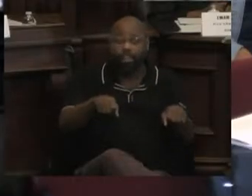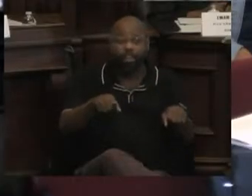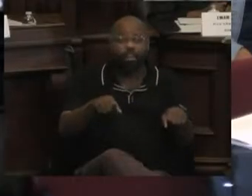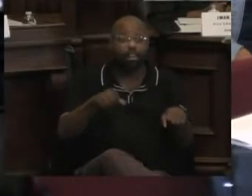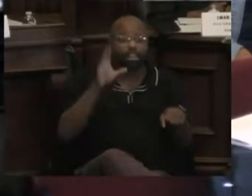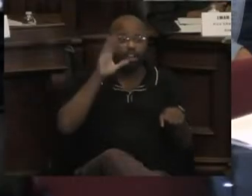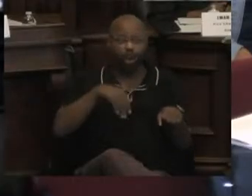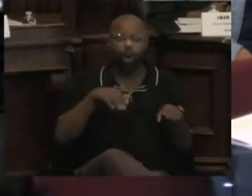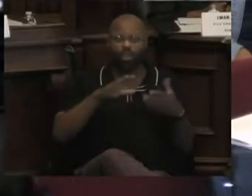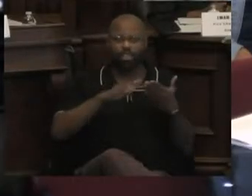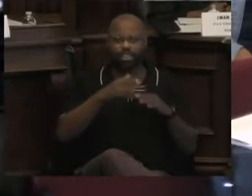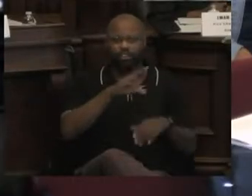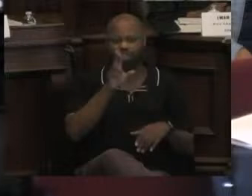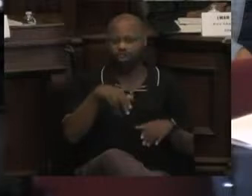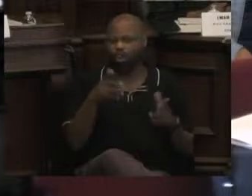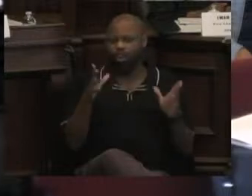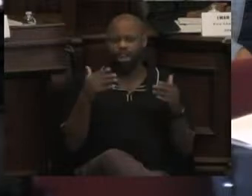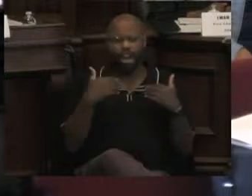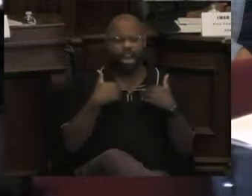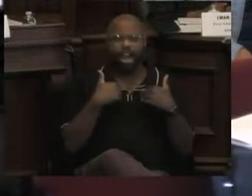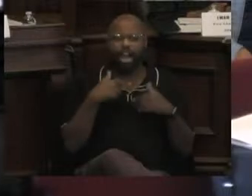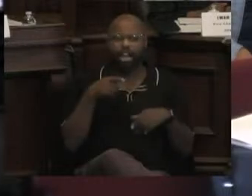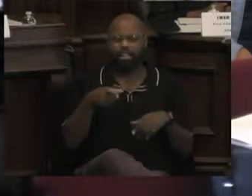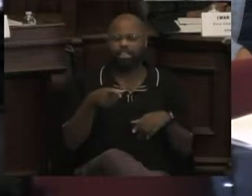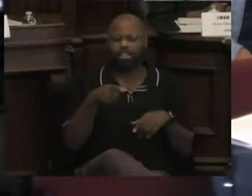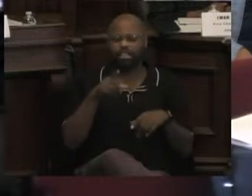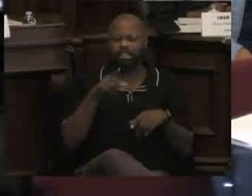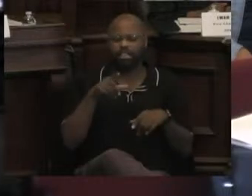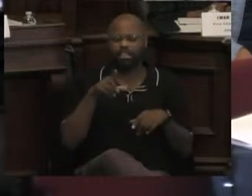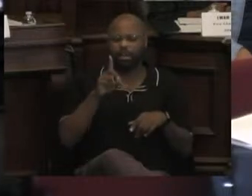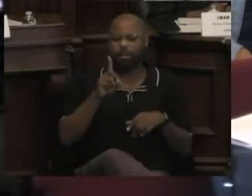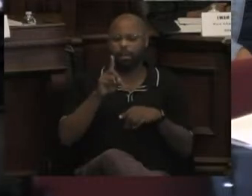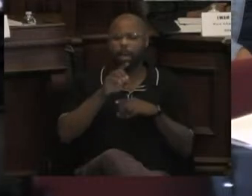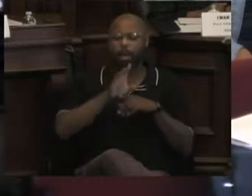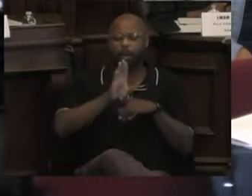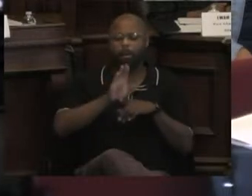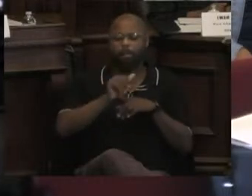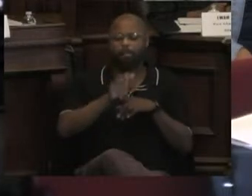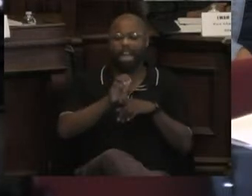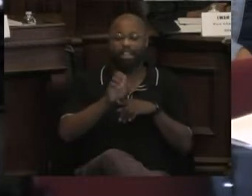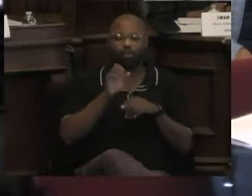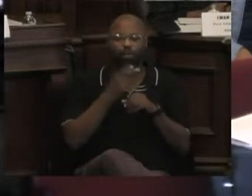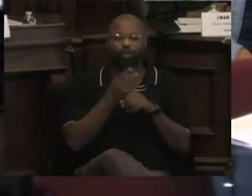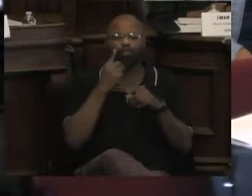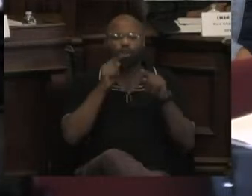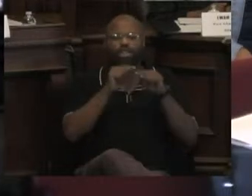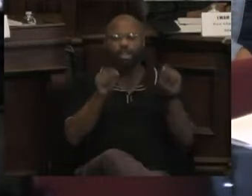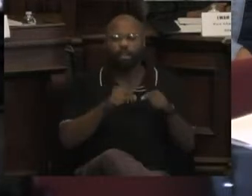technical research on my end to do those, even though it is doable, because I know the city